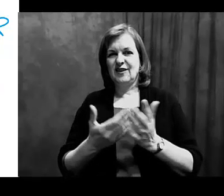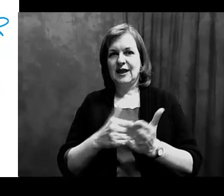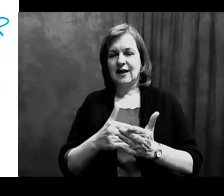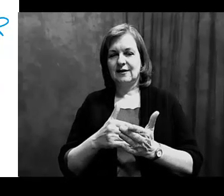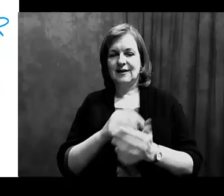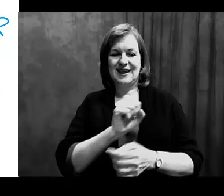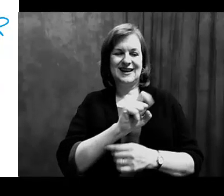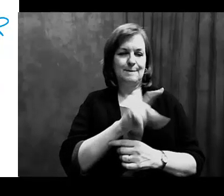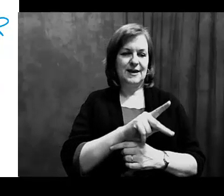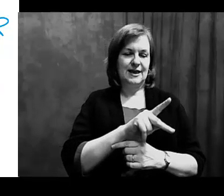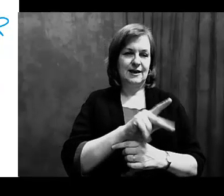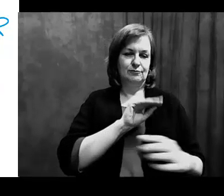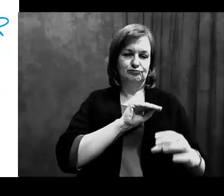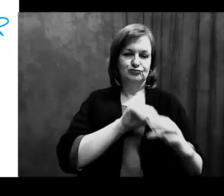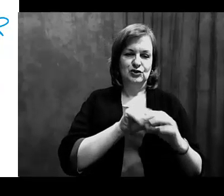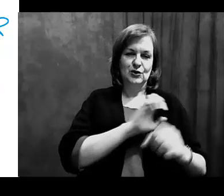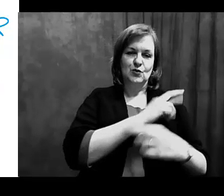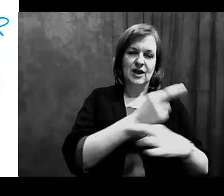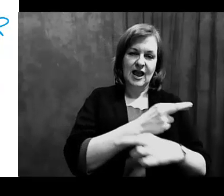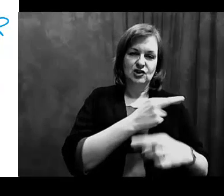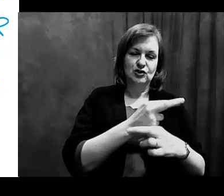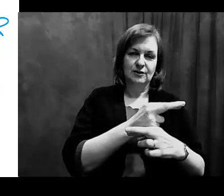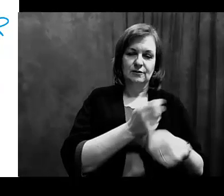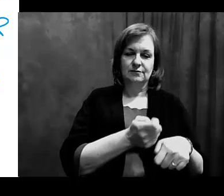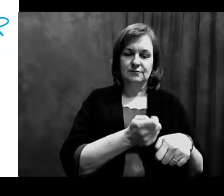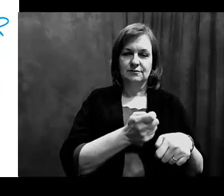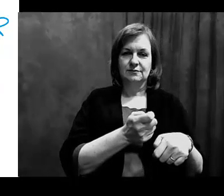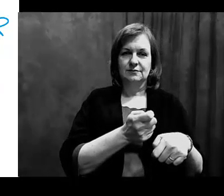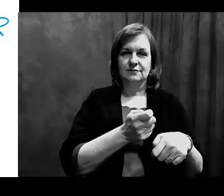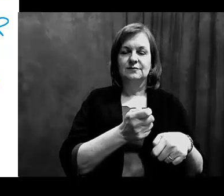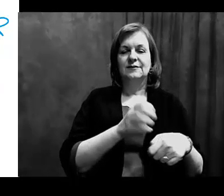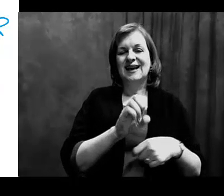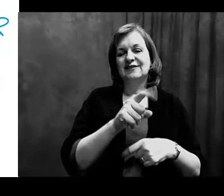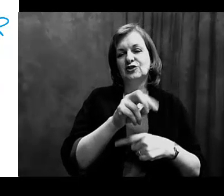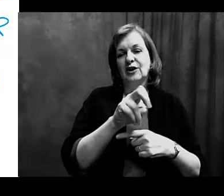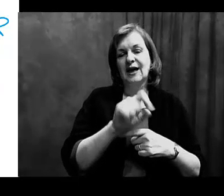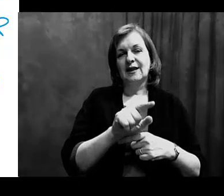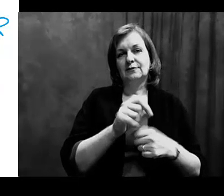{ENERGY FROM EXERGONIC REACTIONS POWER} endergonic reactions put energy out we do work -- {ENERGY FROM} exergonic